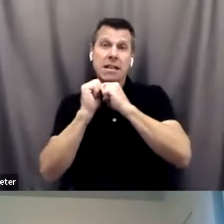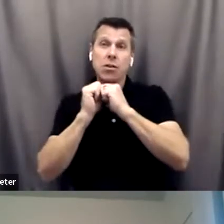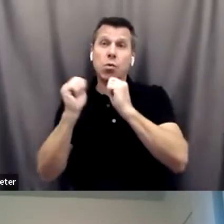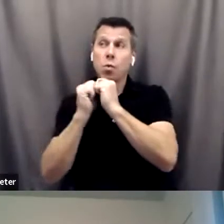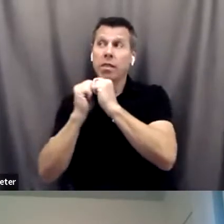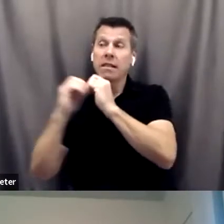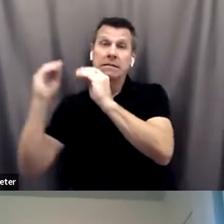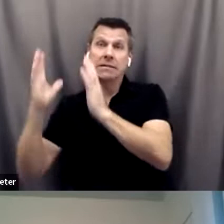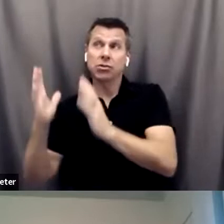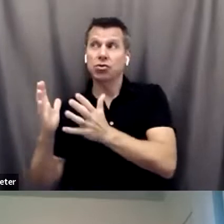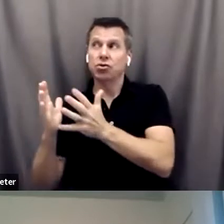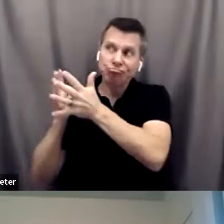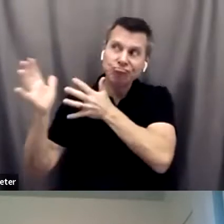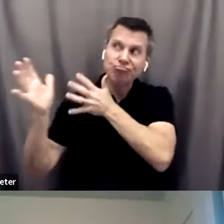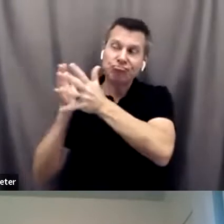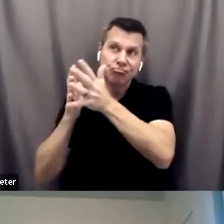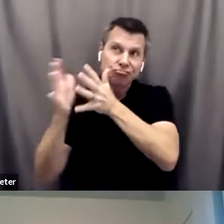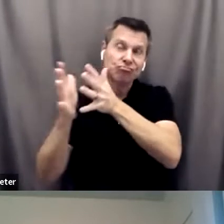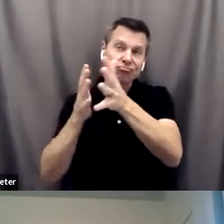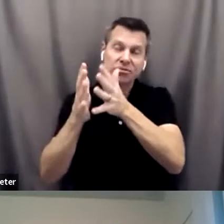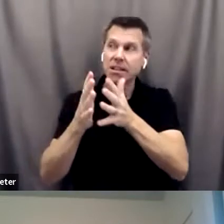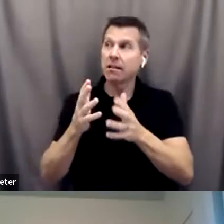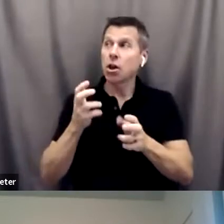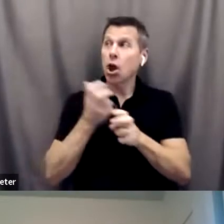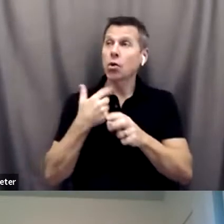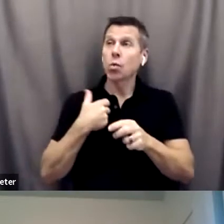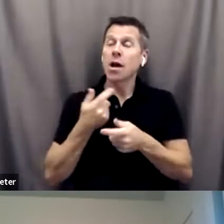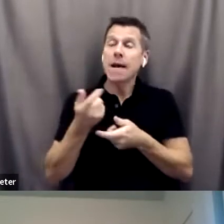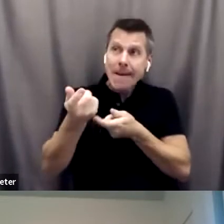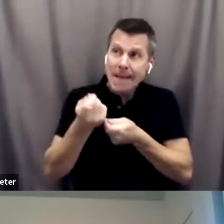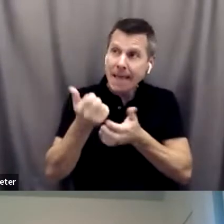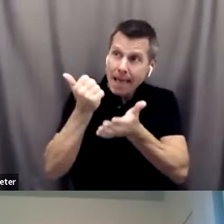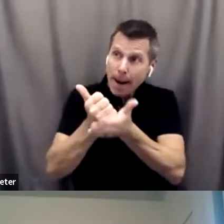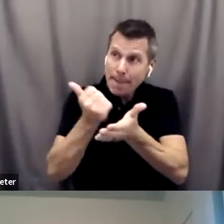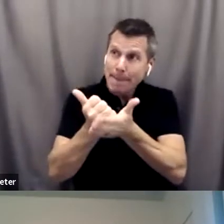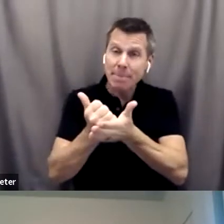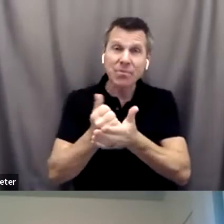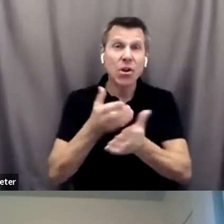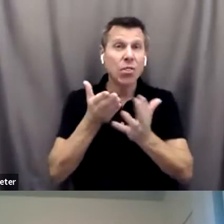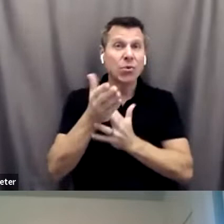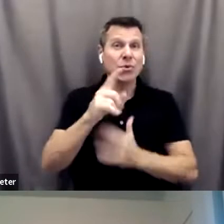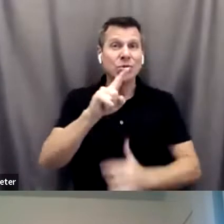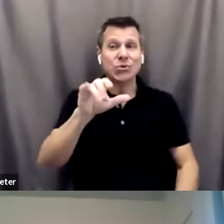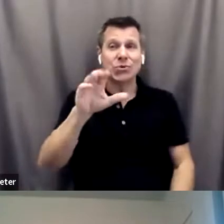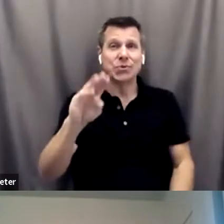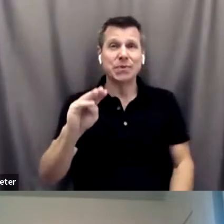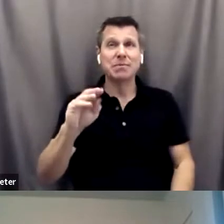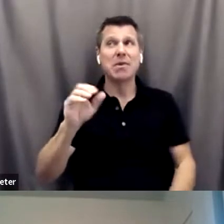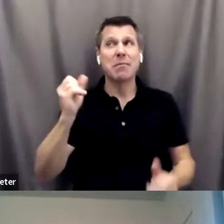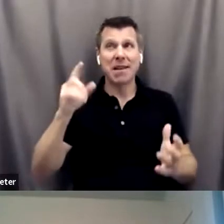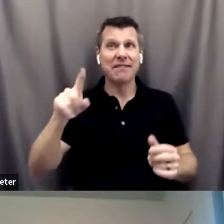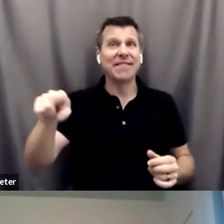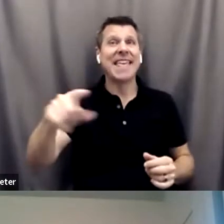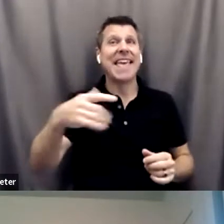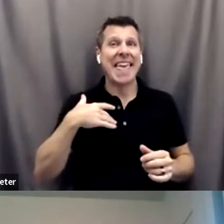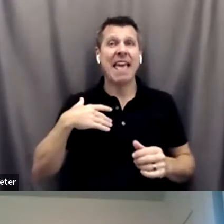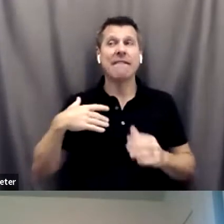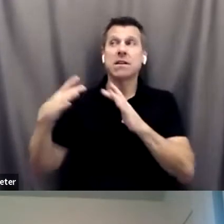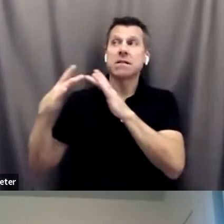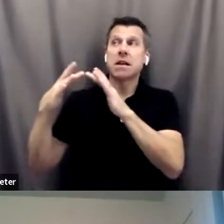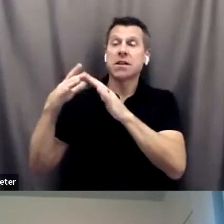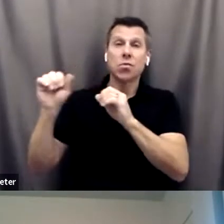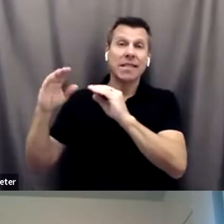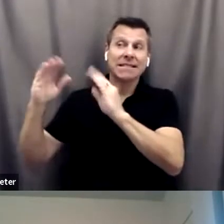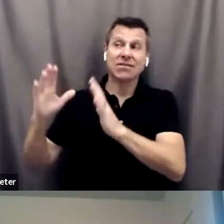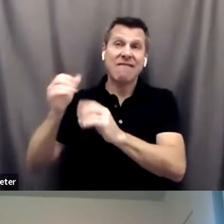now, because, you know, it's harder for us to recruit via zoom. But many students have contact with faculty every day. And so I